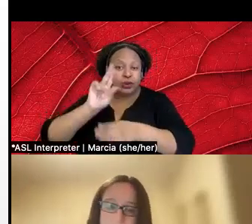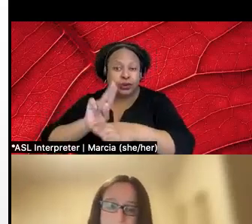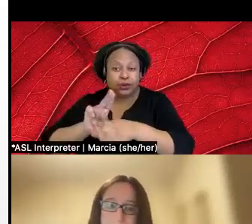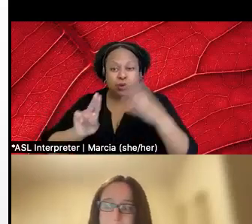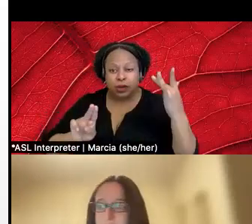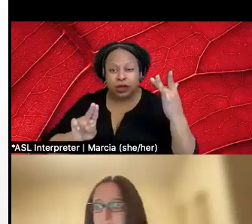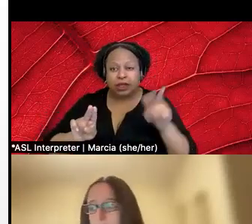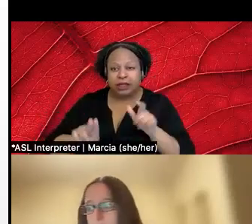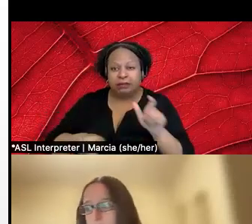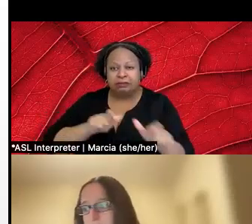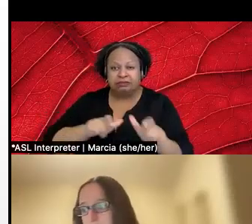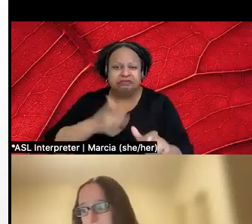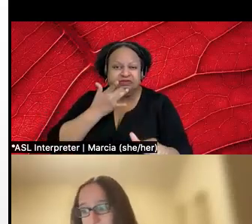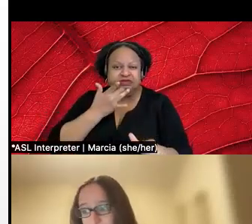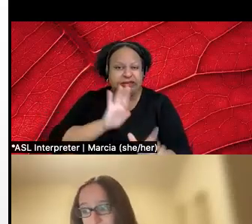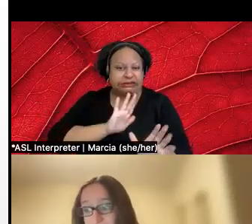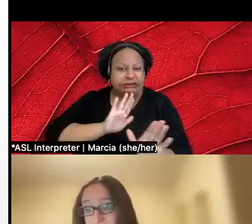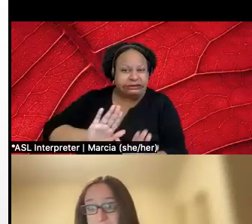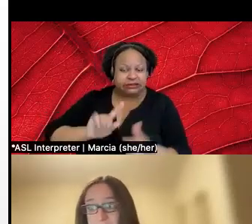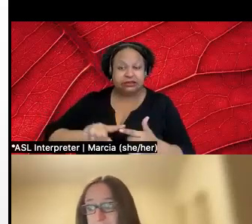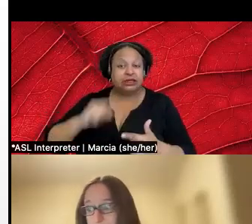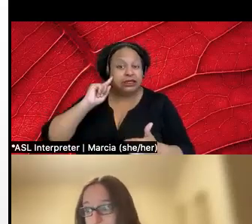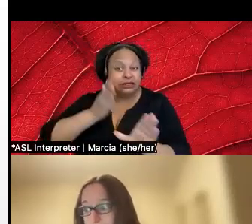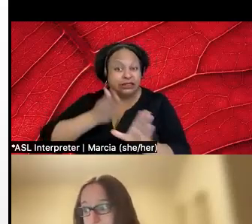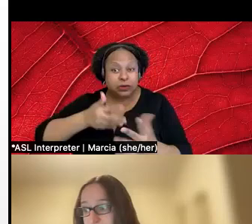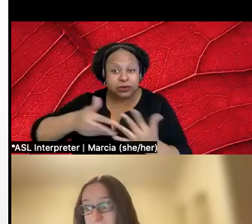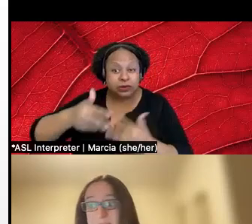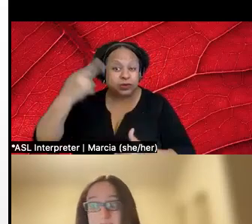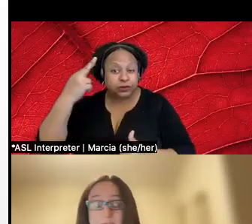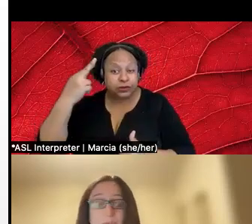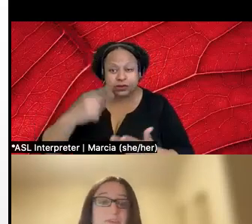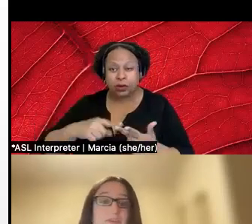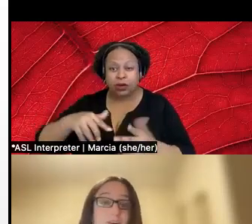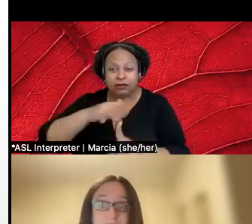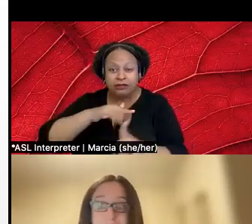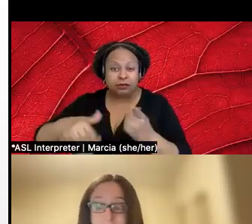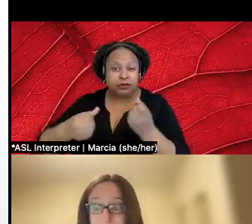preference, psychosocial characteristics or needed environmental supports are not considered.